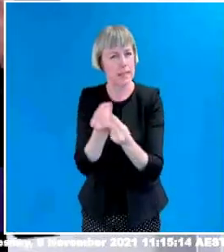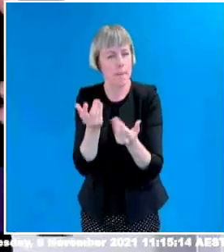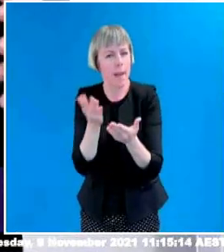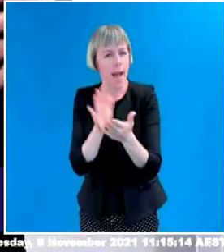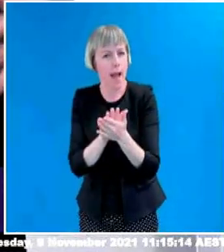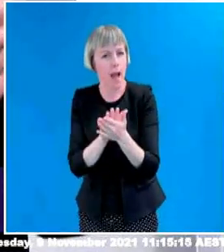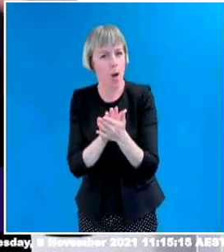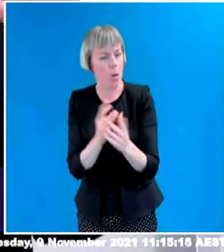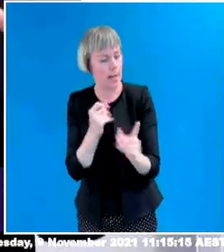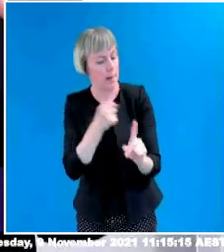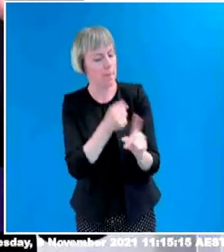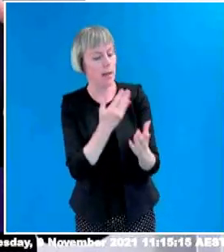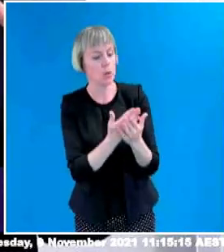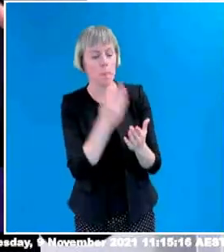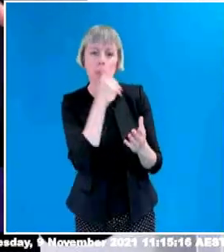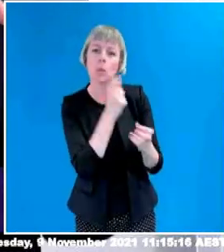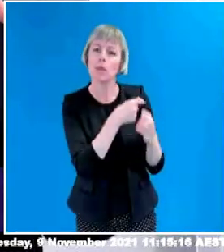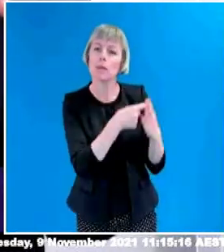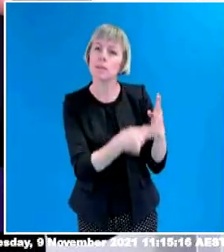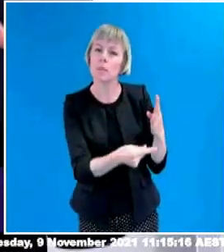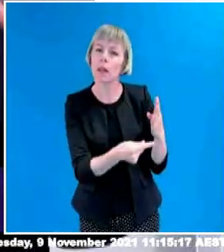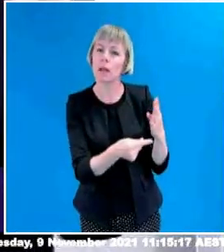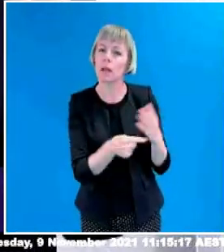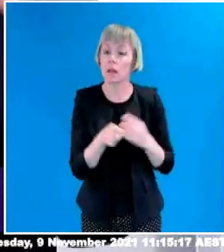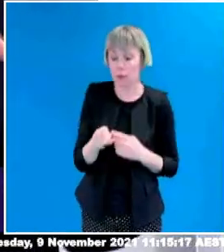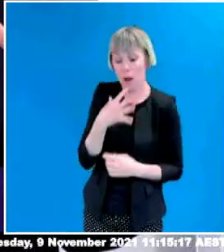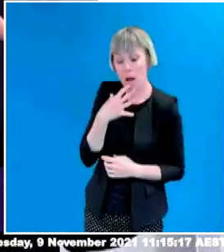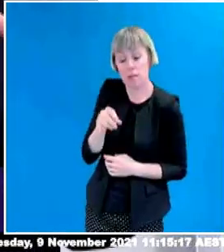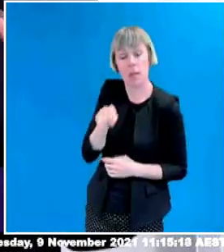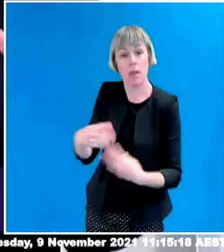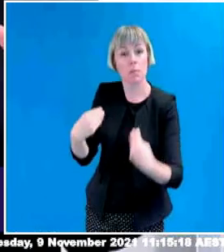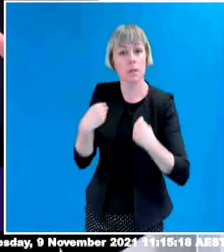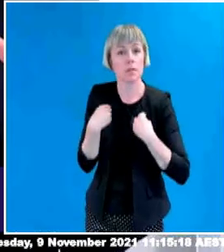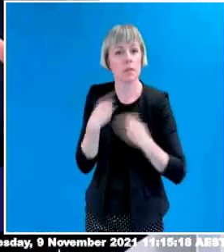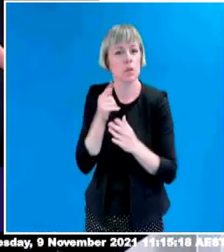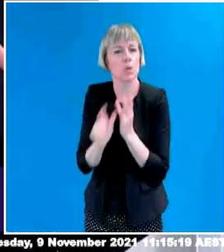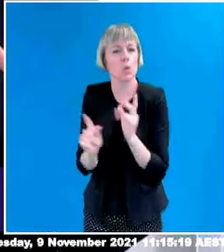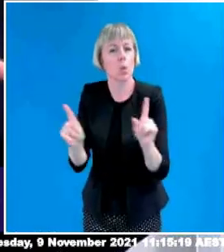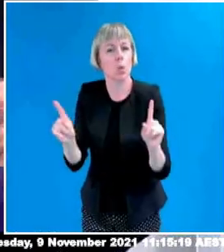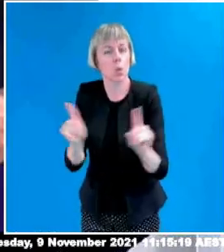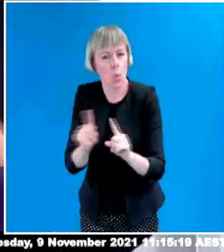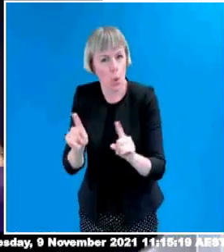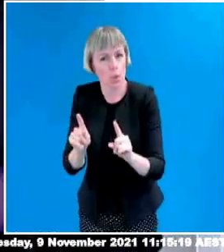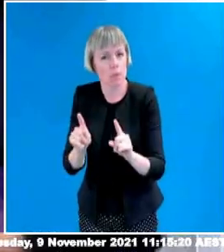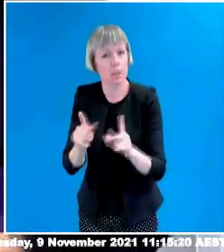What would we be asking those businesses to do if the businesses were acting